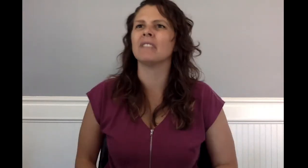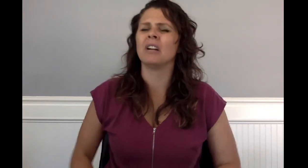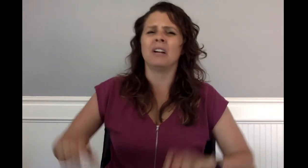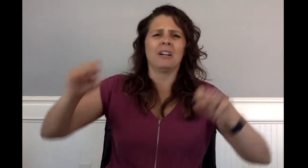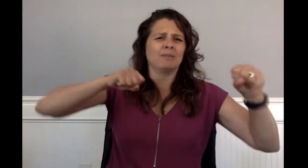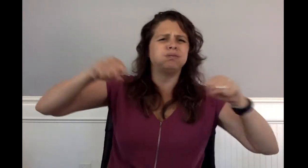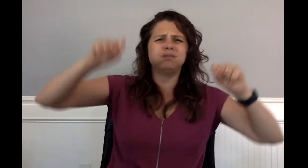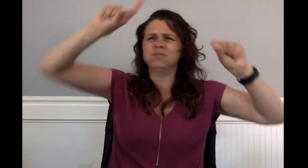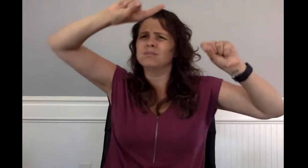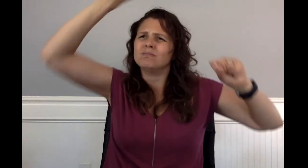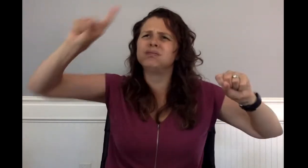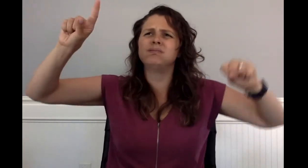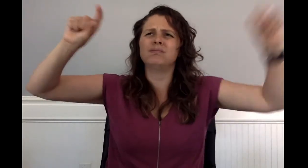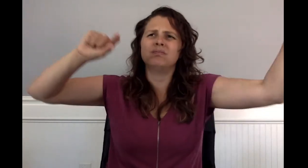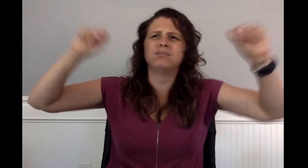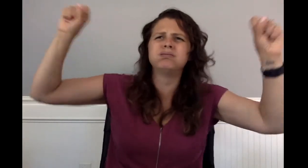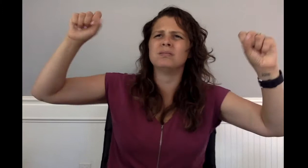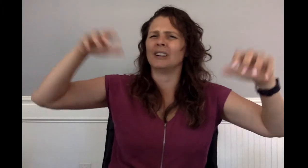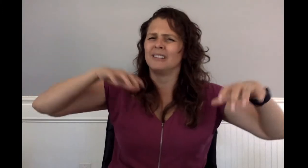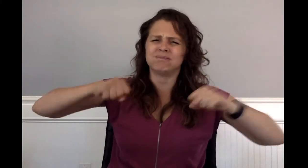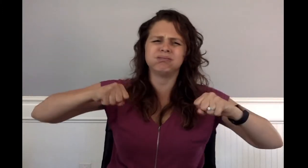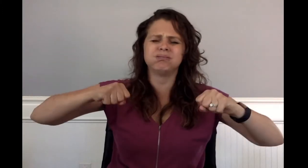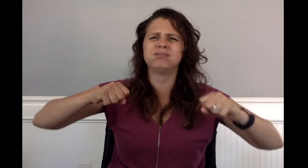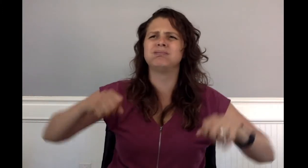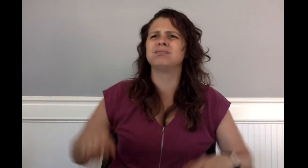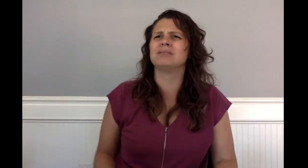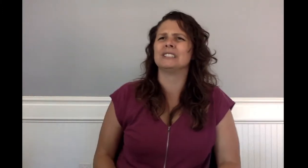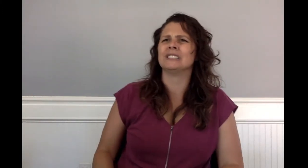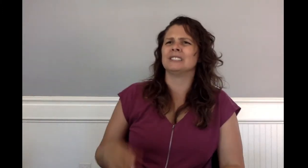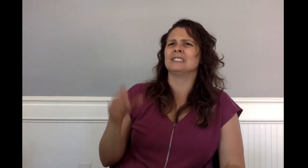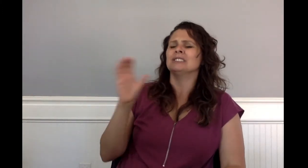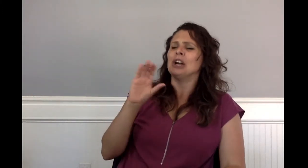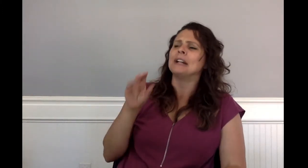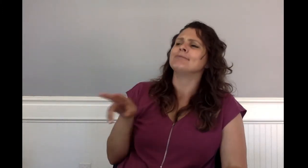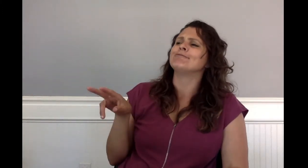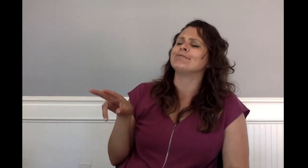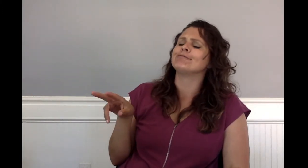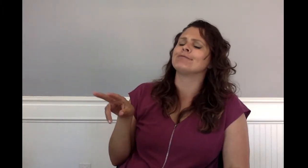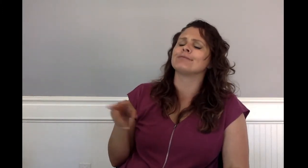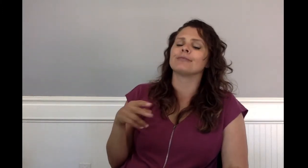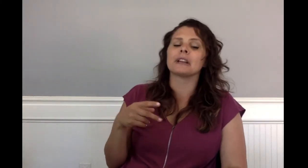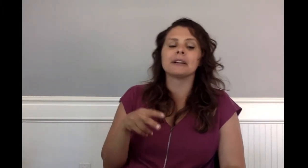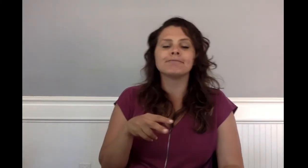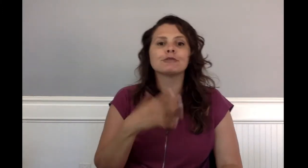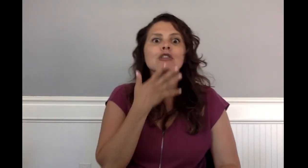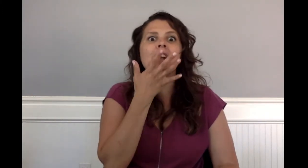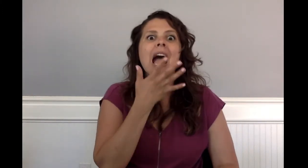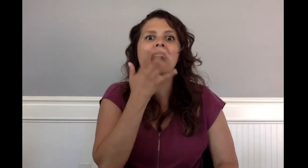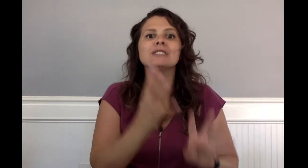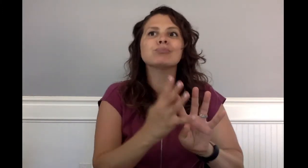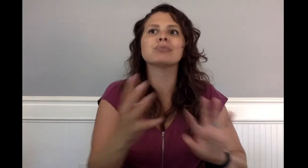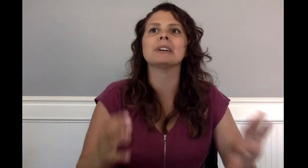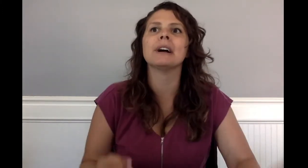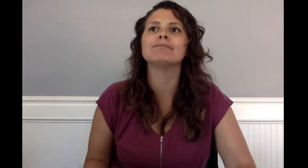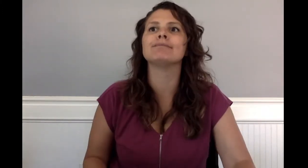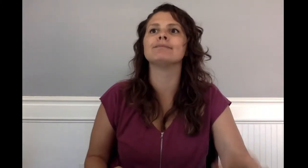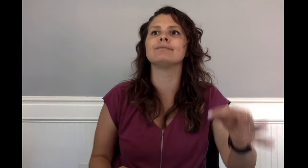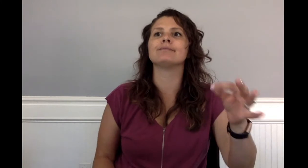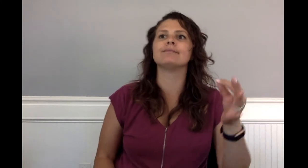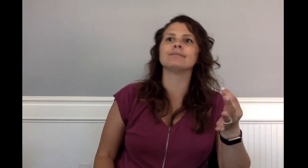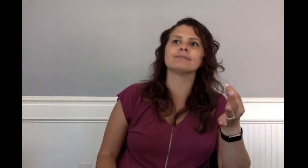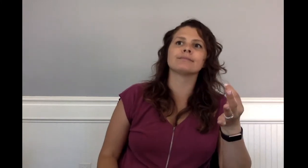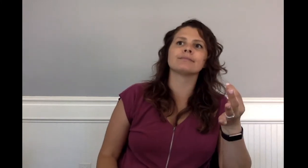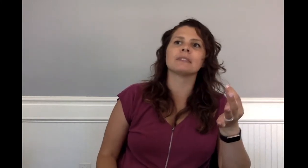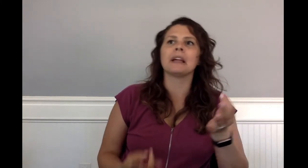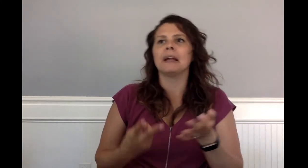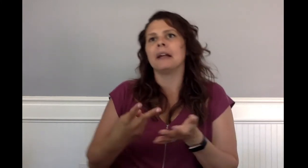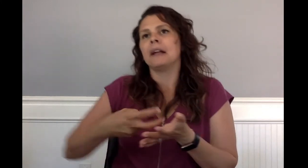Another rumble overhead. Charlie plucked a piece of grass and kneeled.